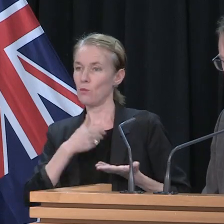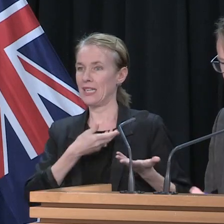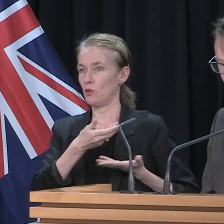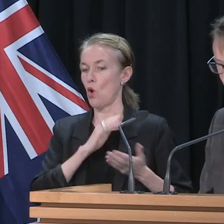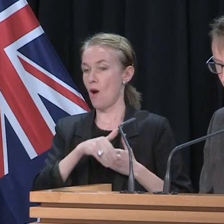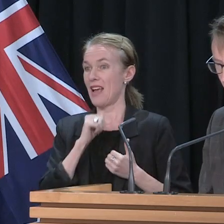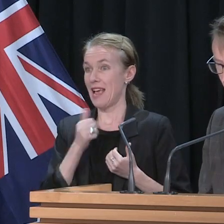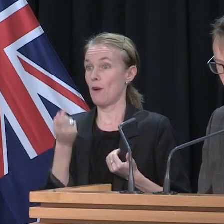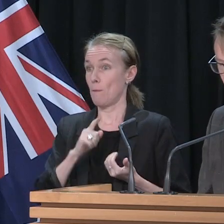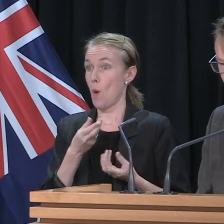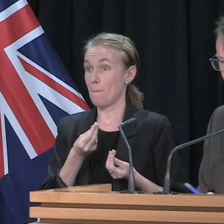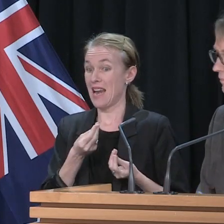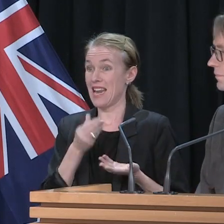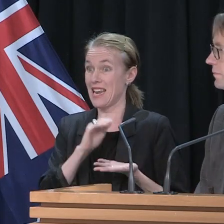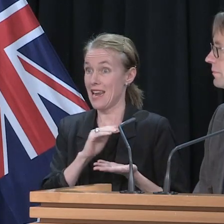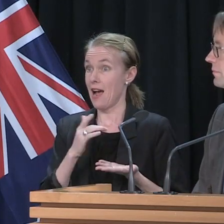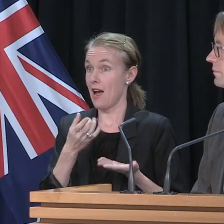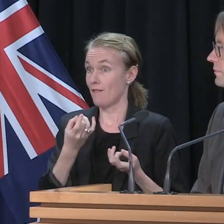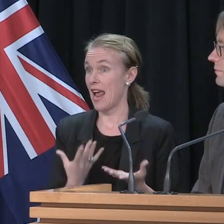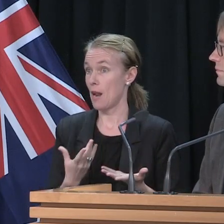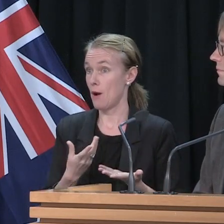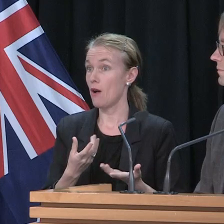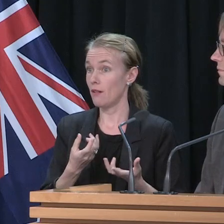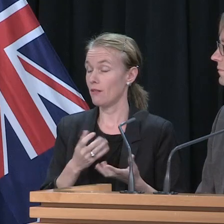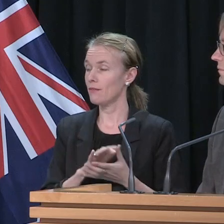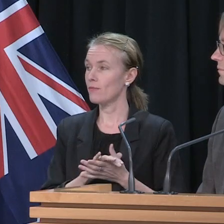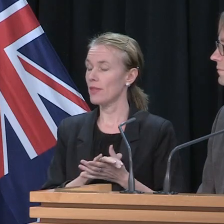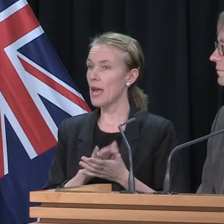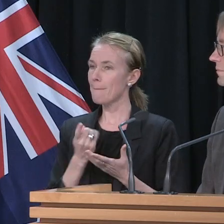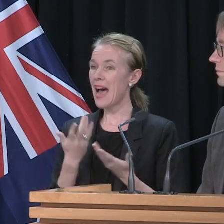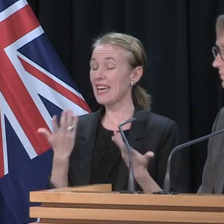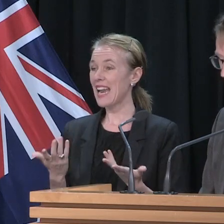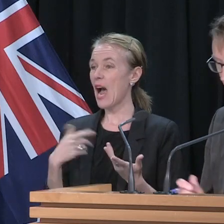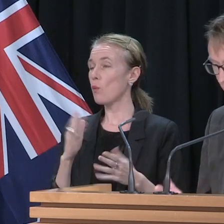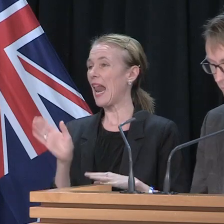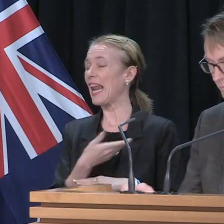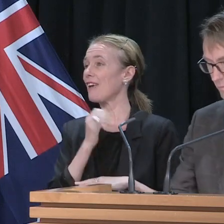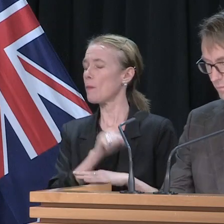spend more money, there'll need to be some conversations